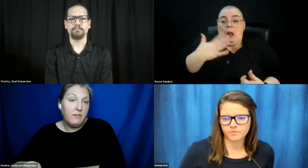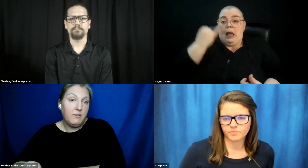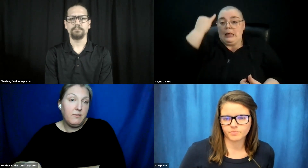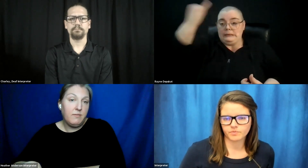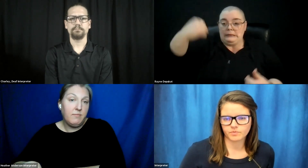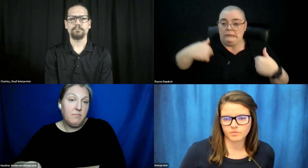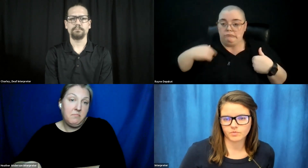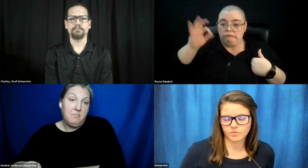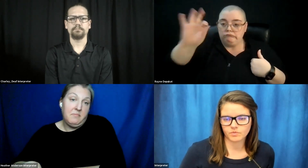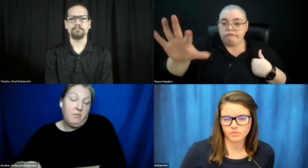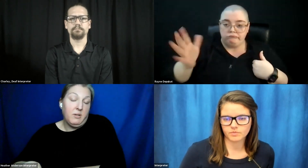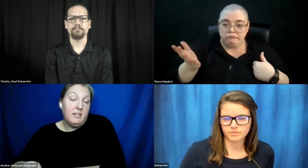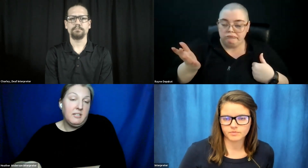So we could.